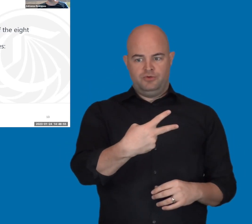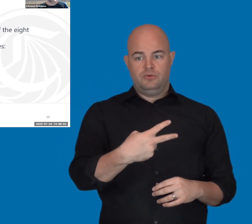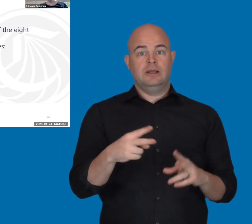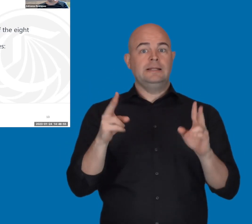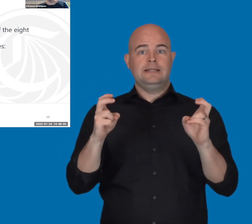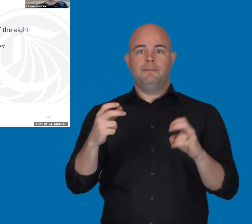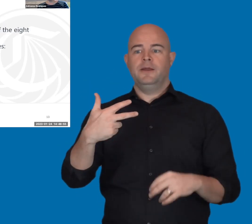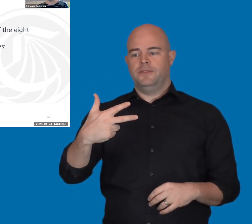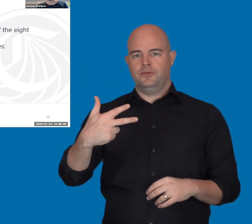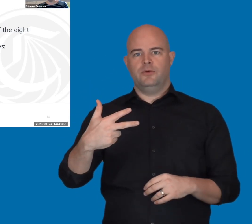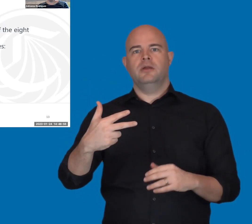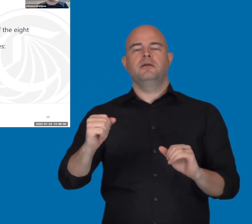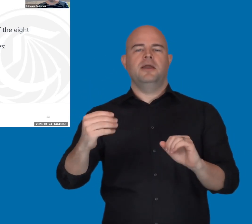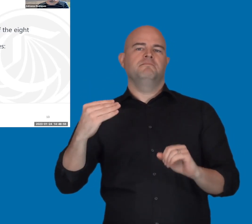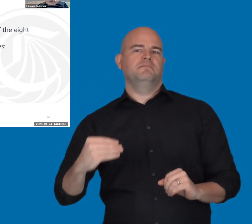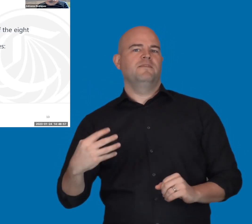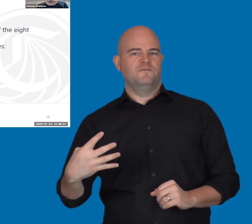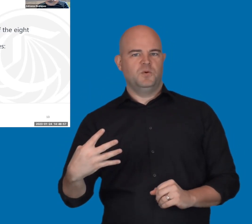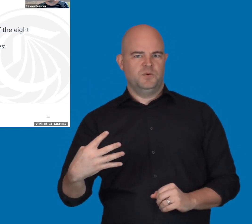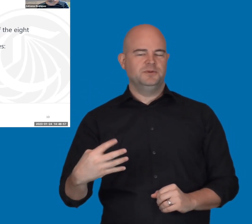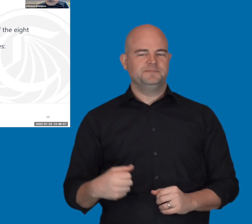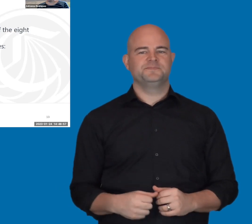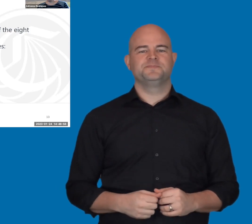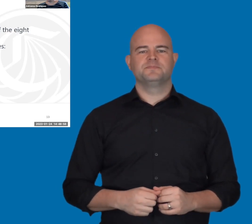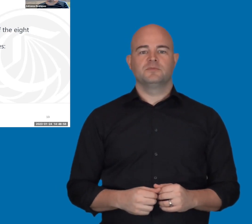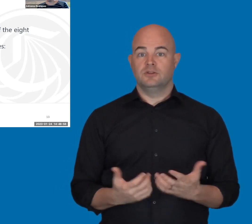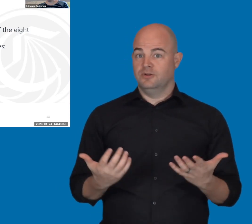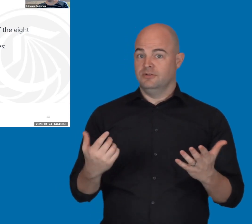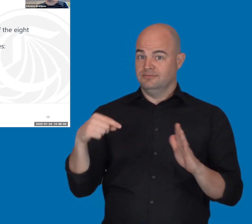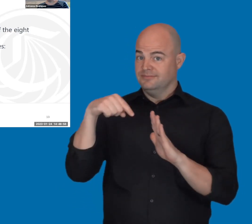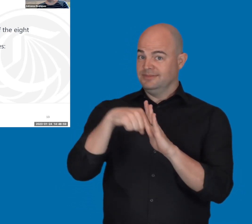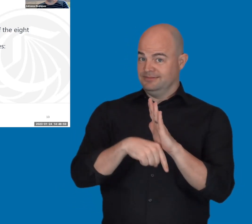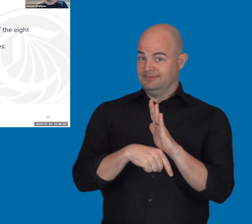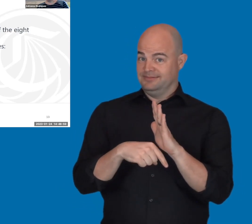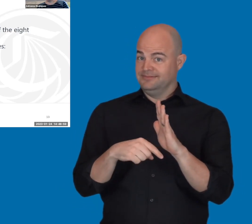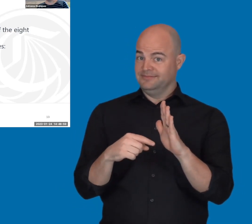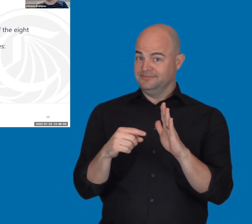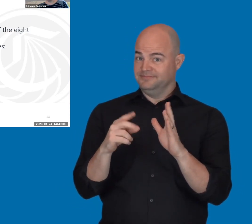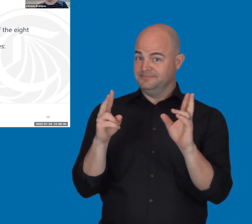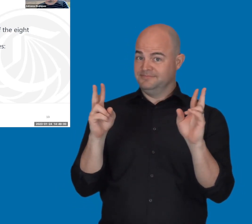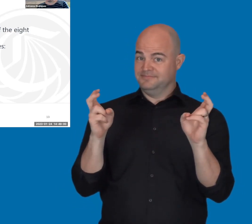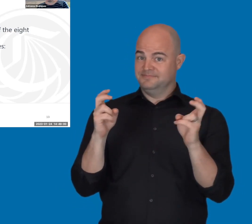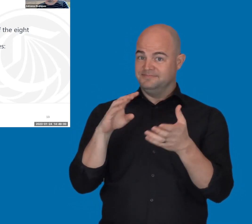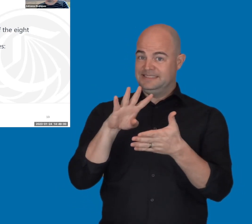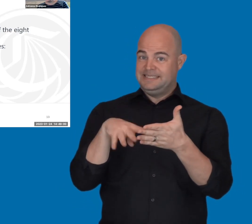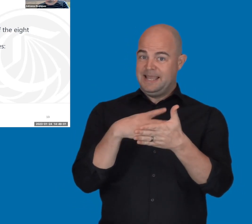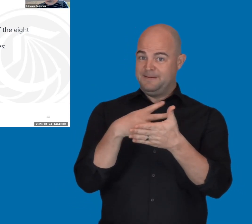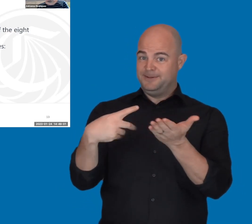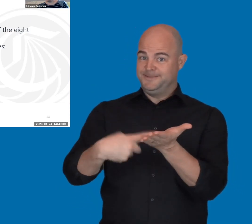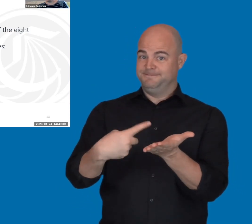OK, so I said we were going to get a little more in depth with tables since we have some more time left.